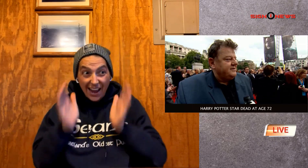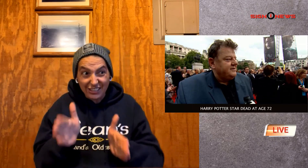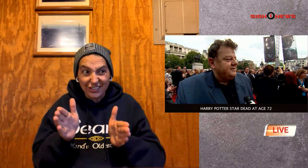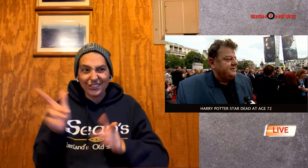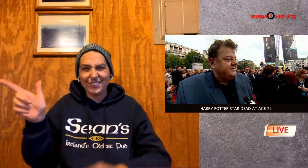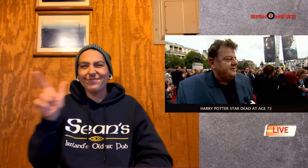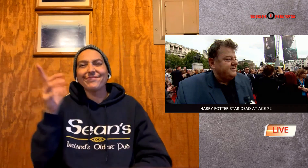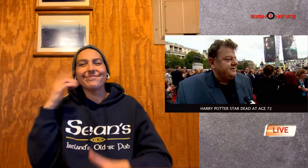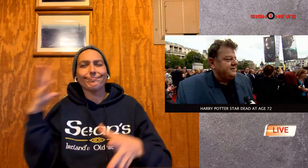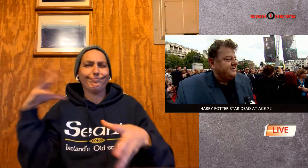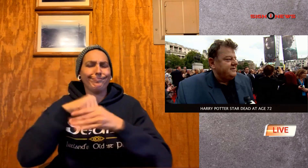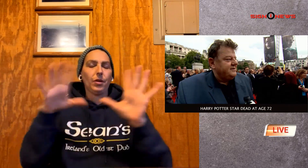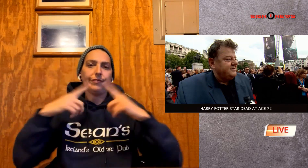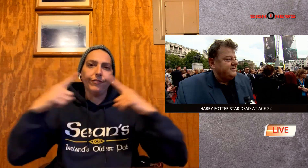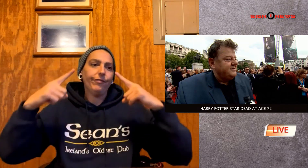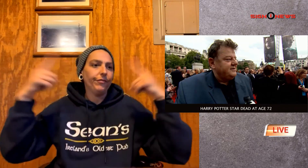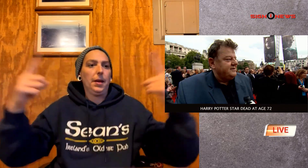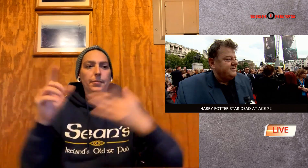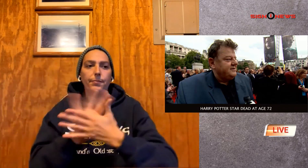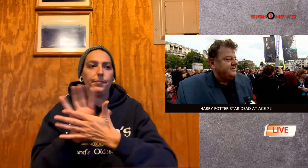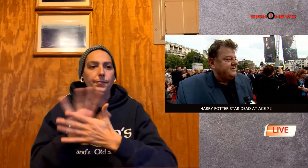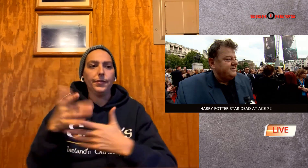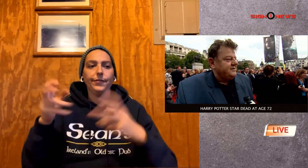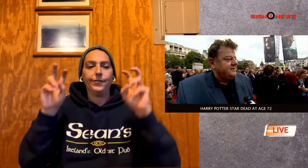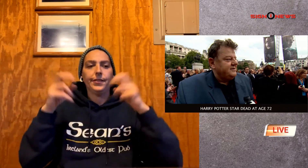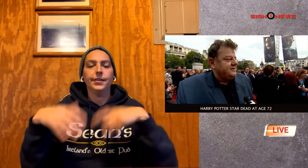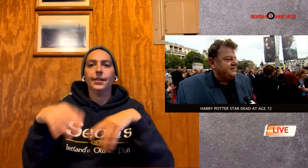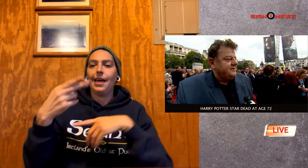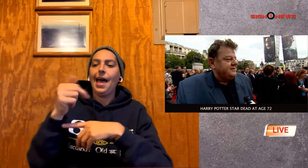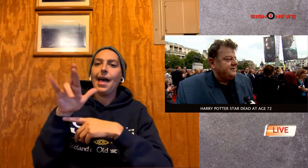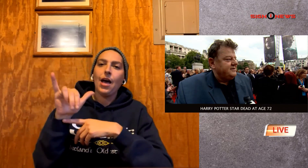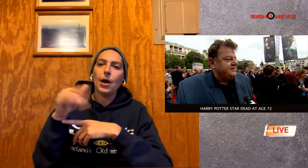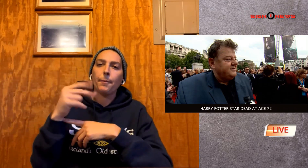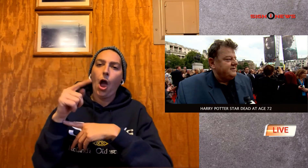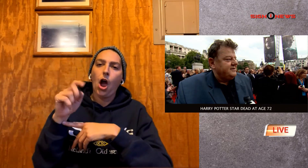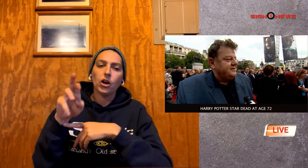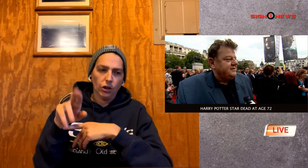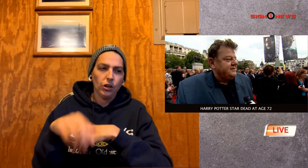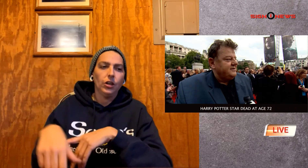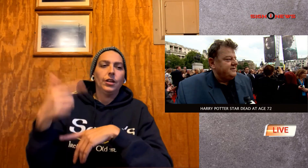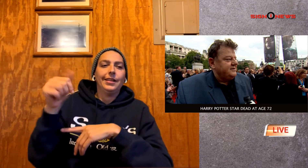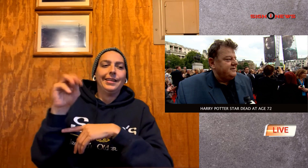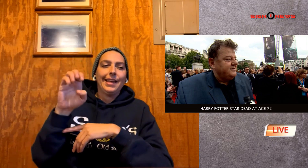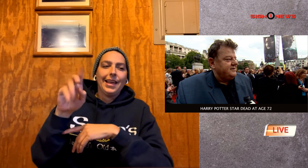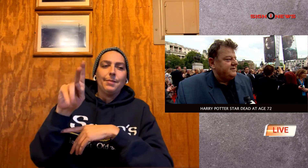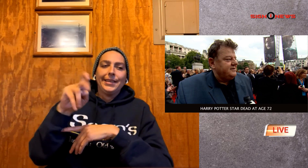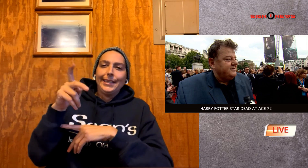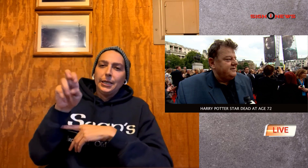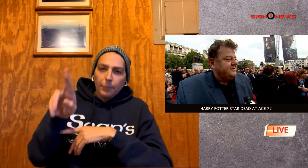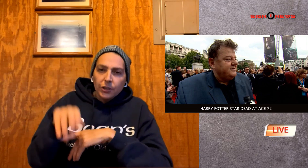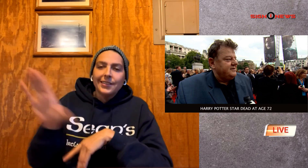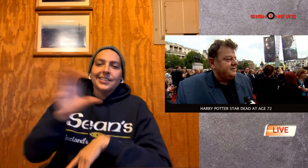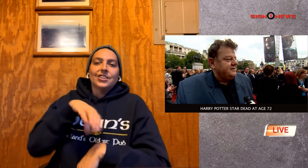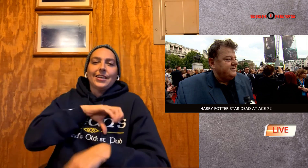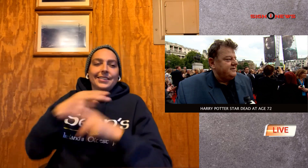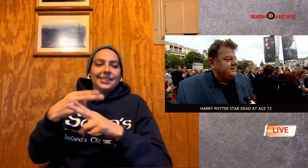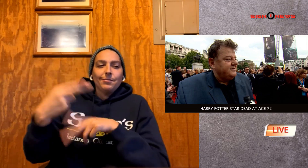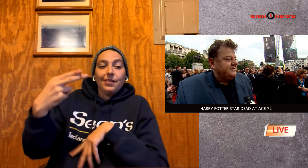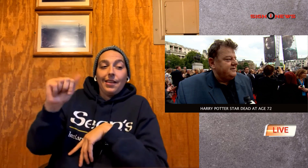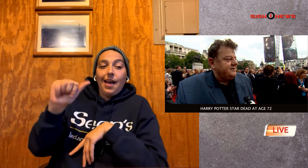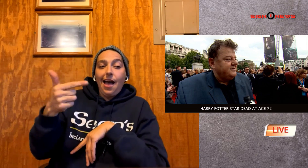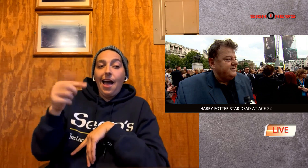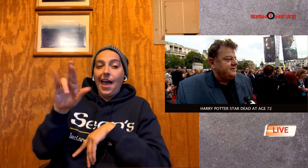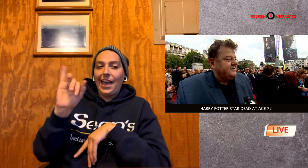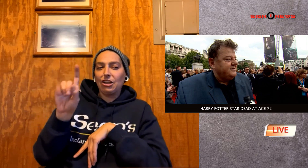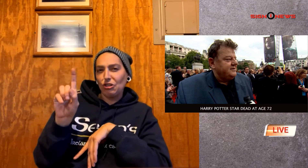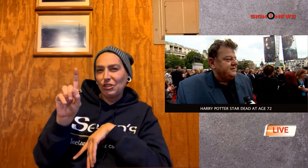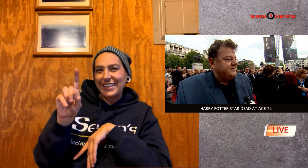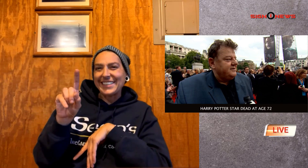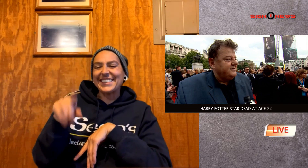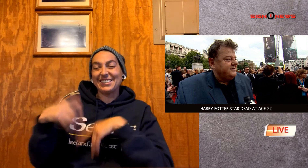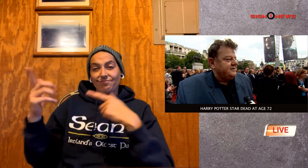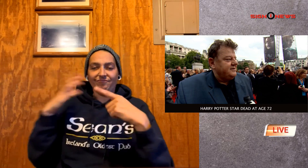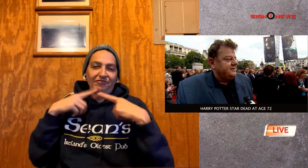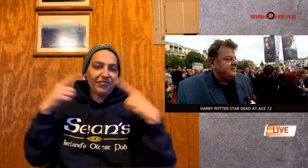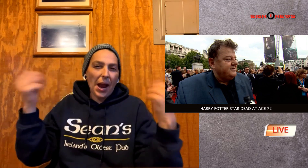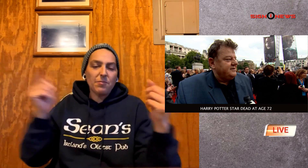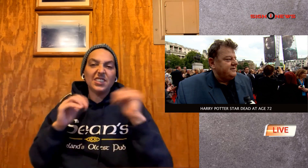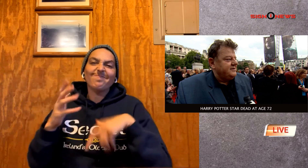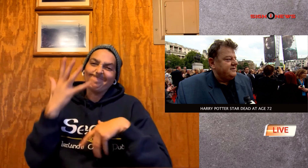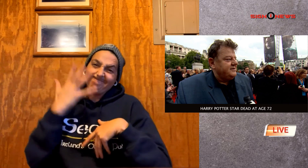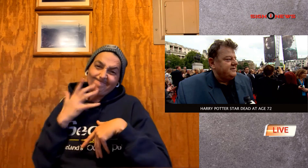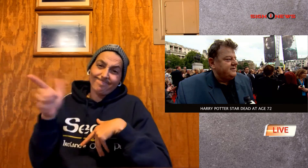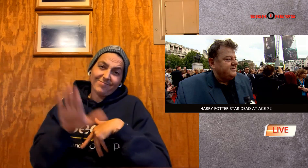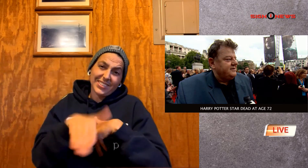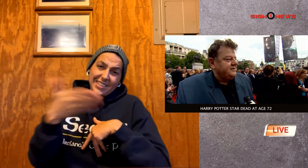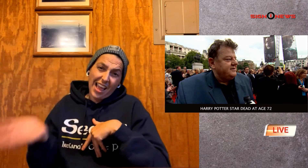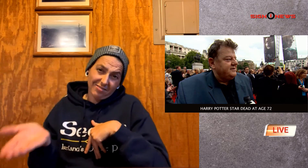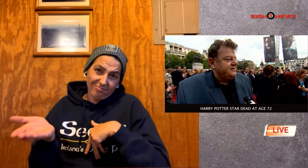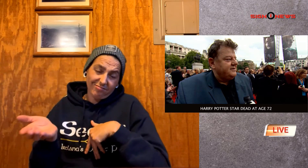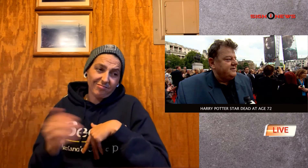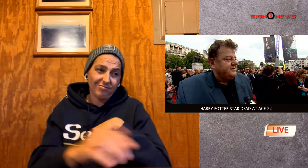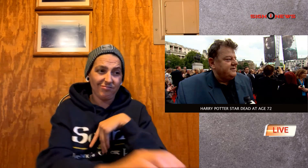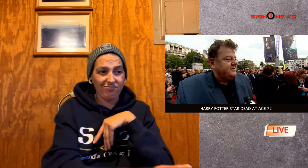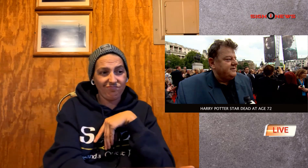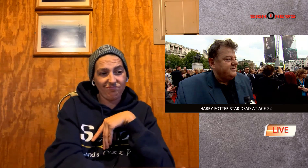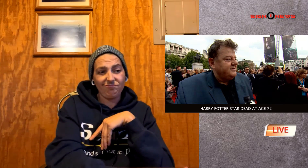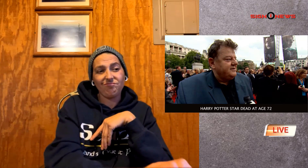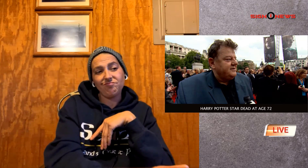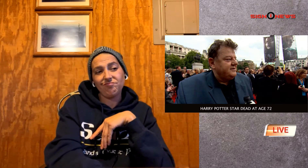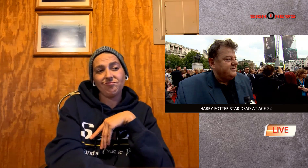the actor who played the lovable gamekeeper Hagrid in the Harry Potter films has died